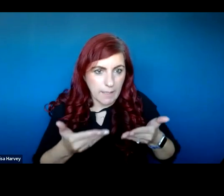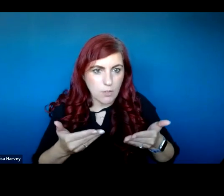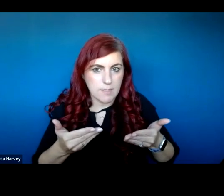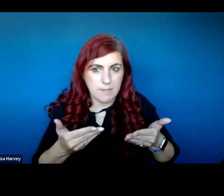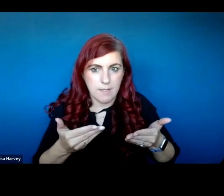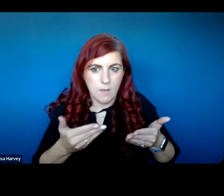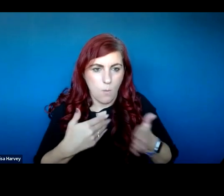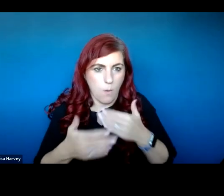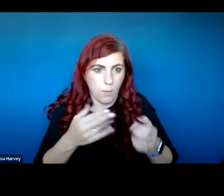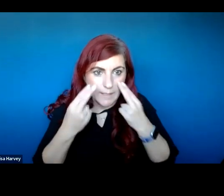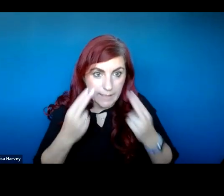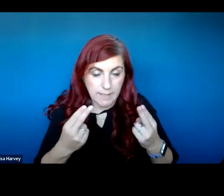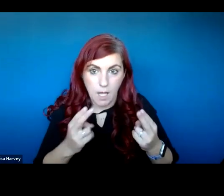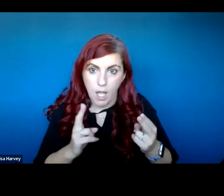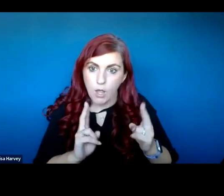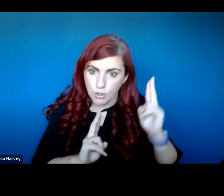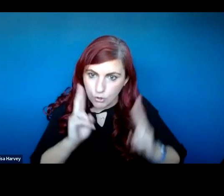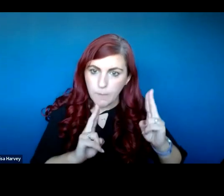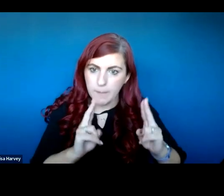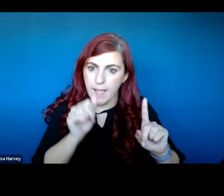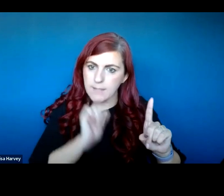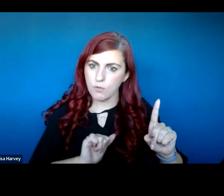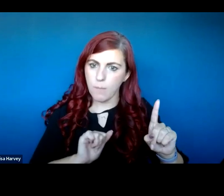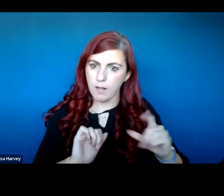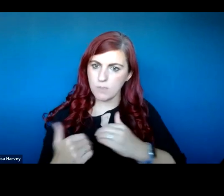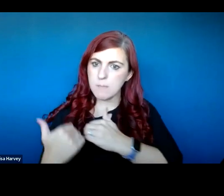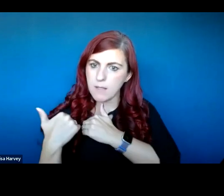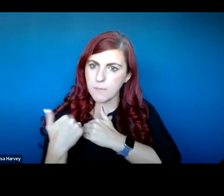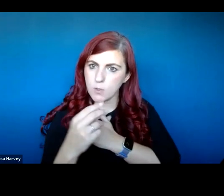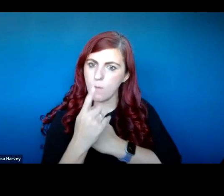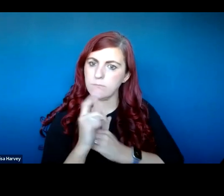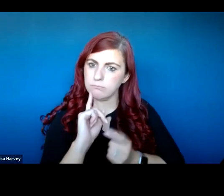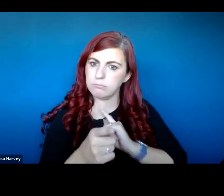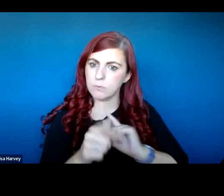should be held accountable, and I am very much of that.